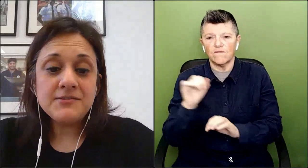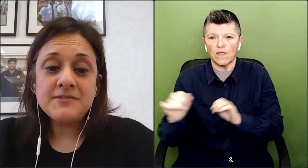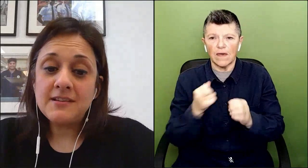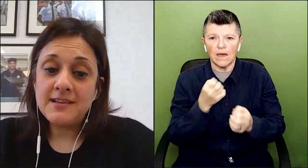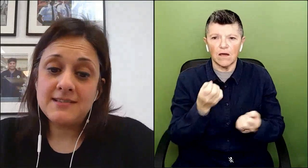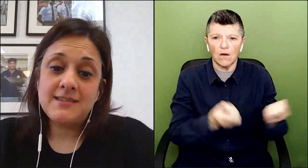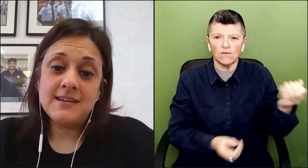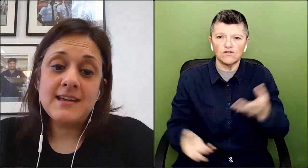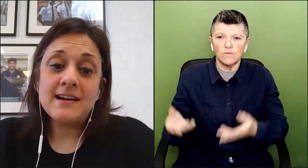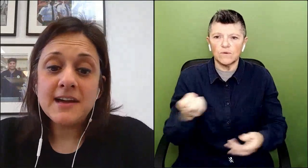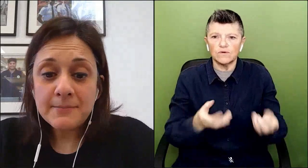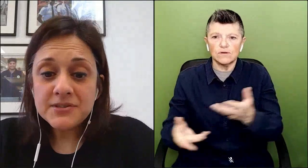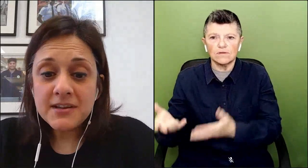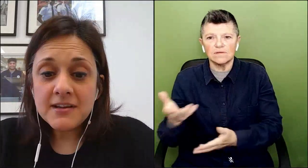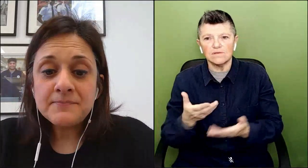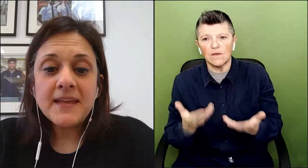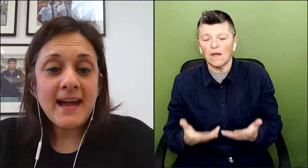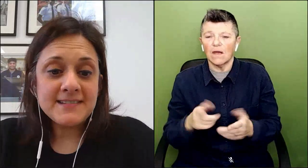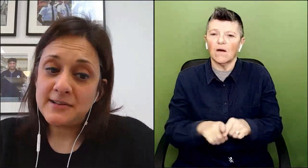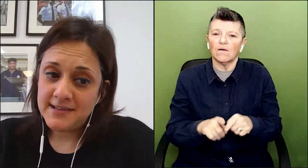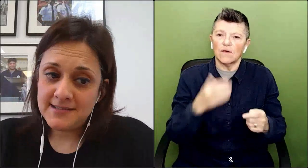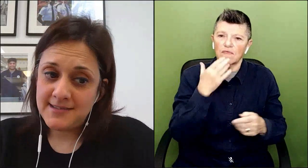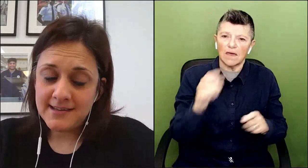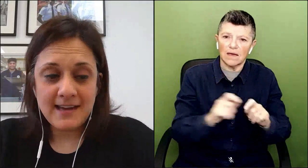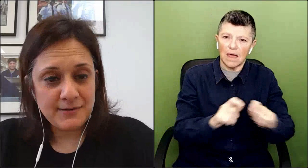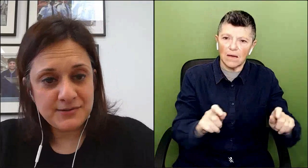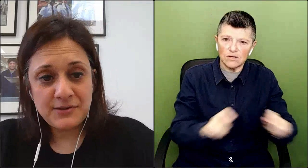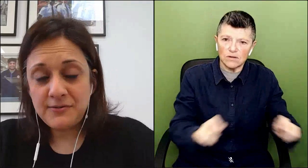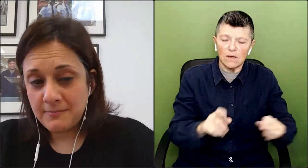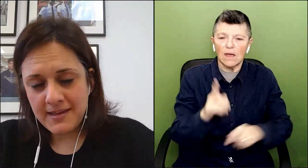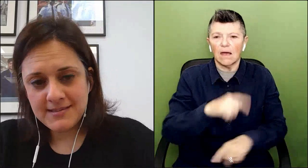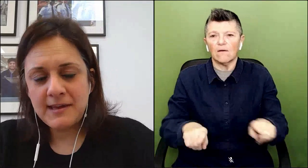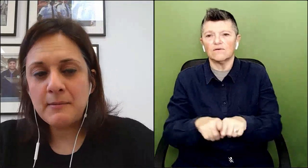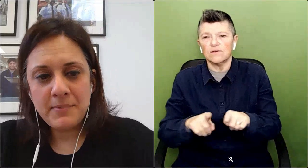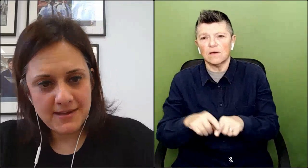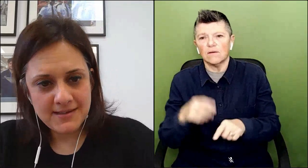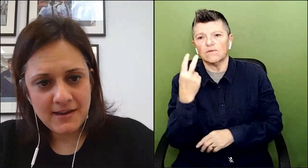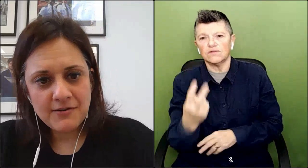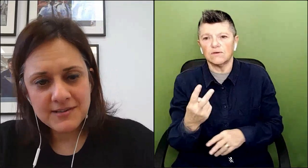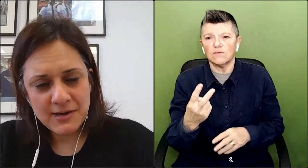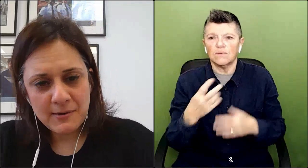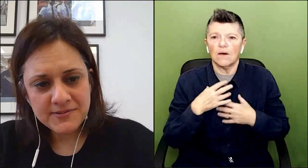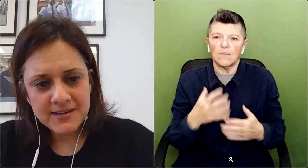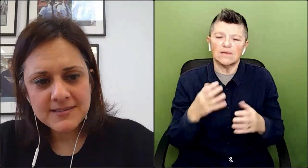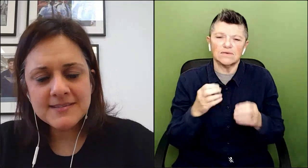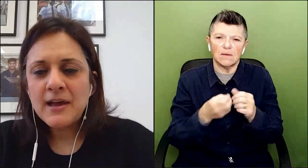I'd also like to thank our captioner and I'd like to thank our two amazing BSL interpreters